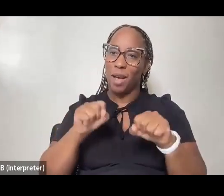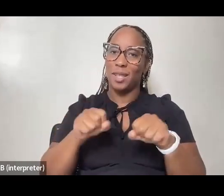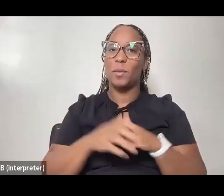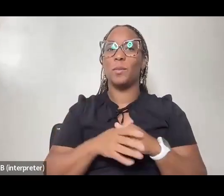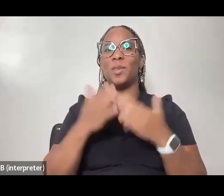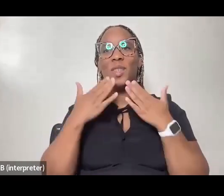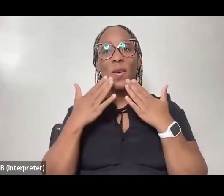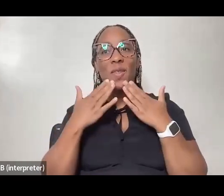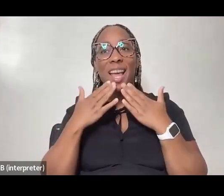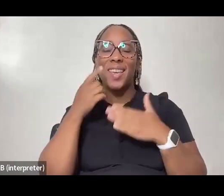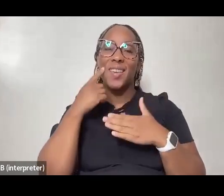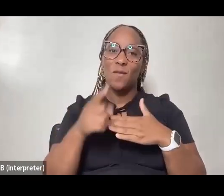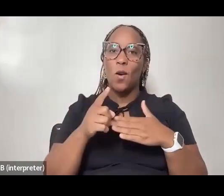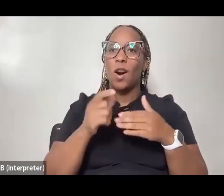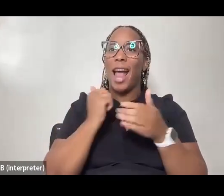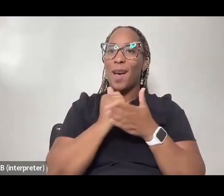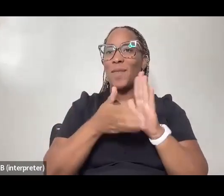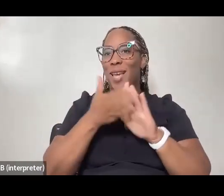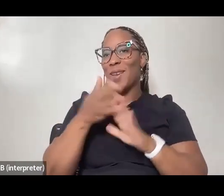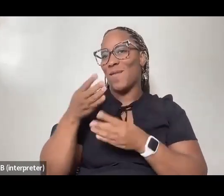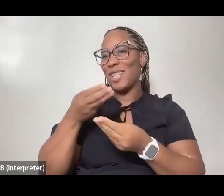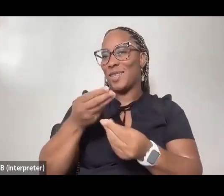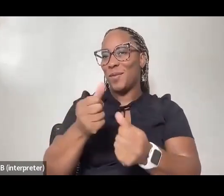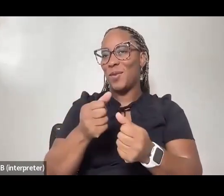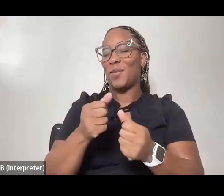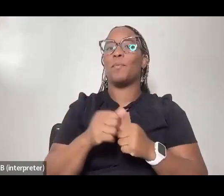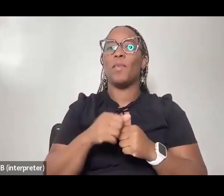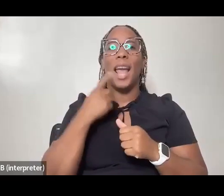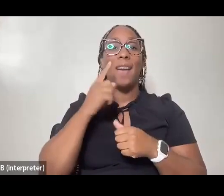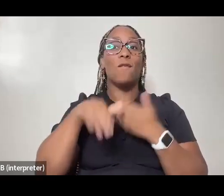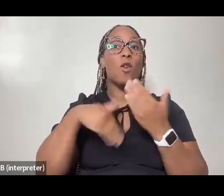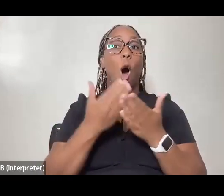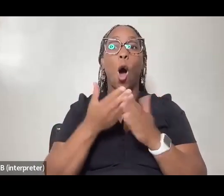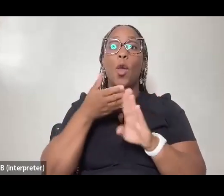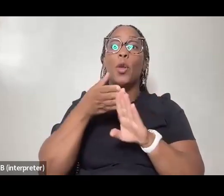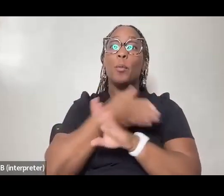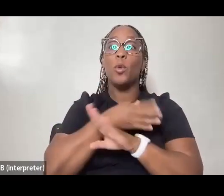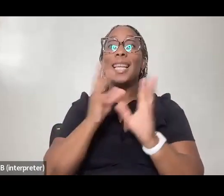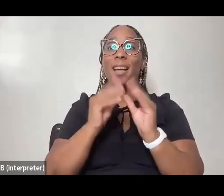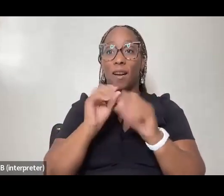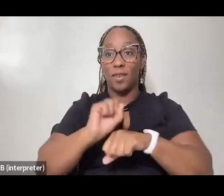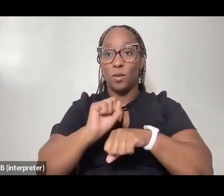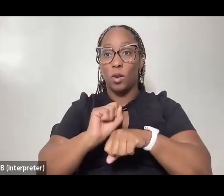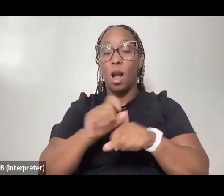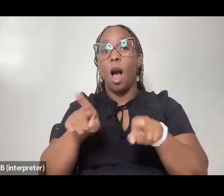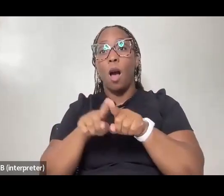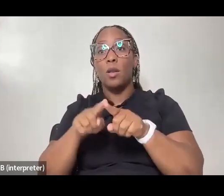So thank you all for keeping things running as smoothly today as we have and for all as we have and for all of the preconference work. I also want to thank our